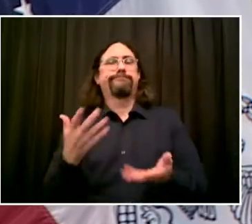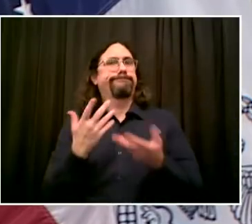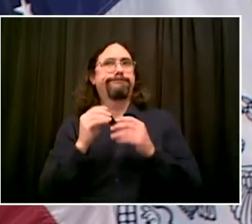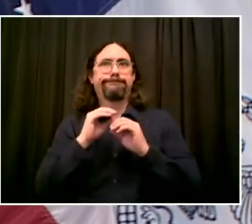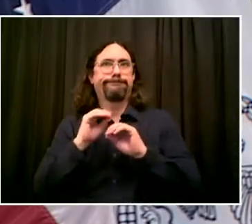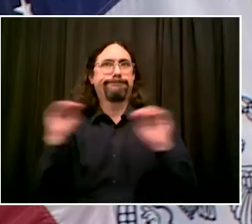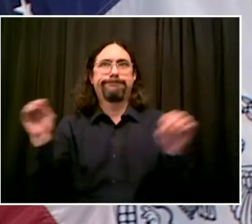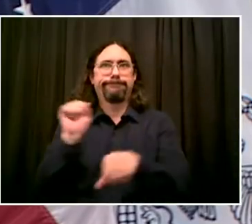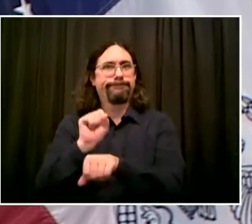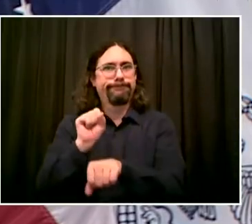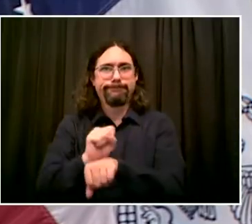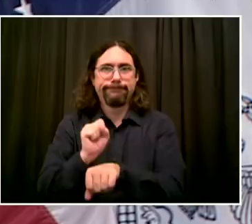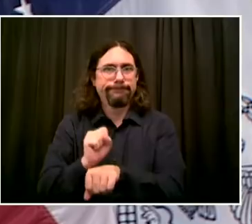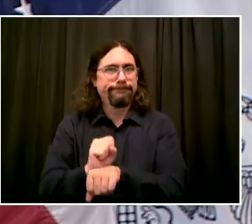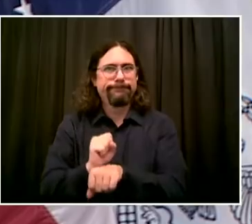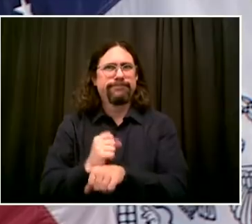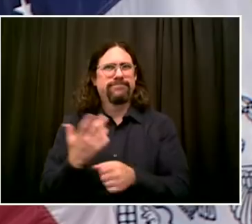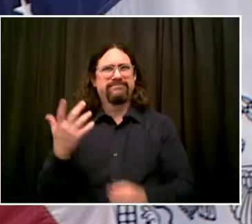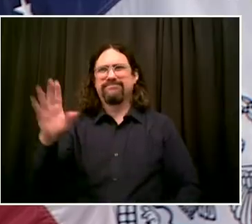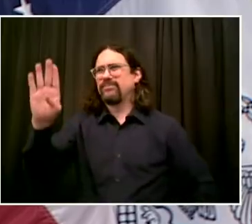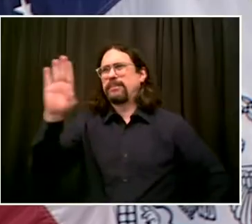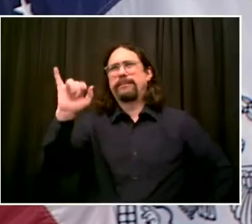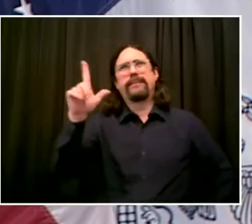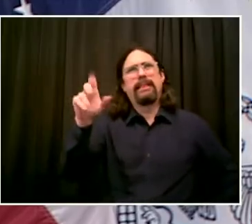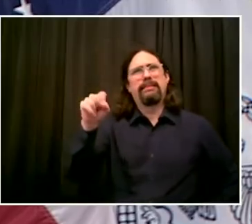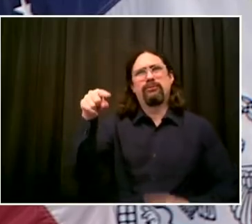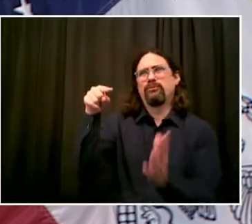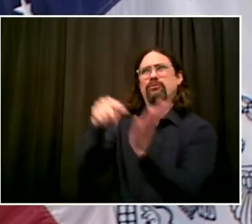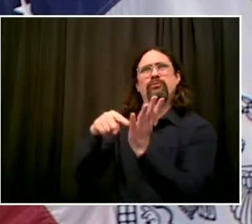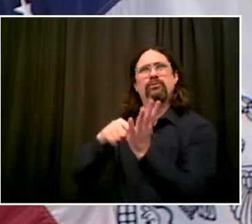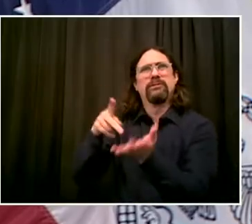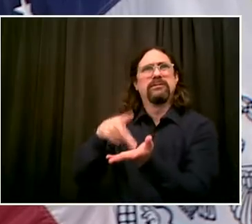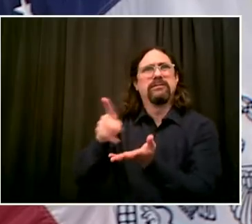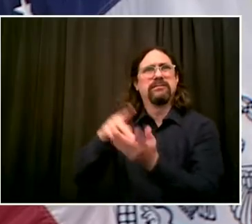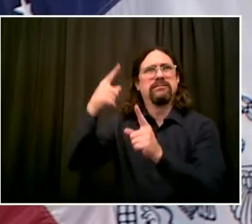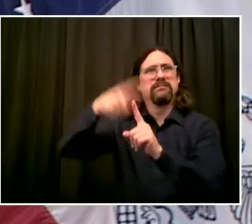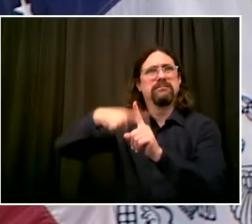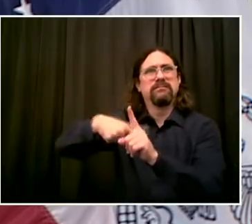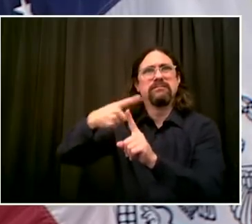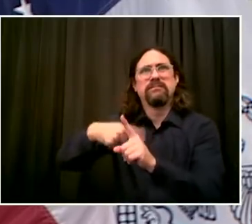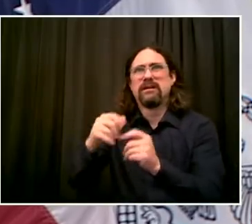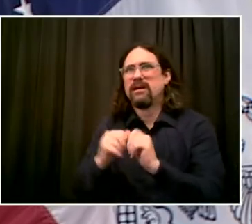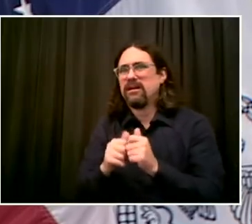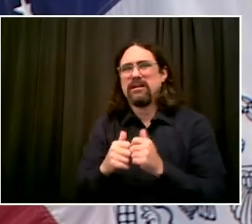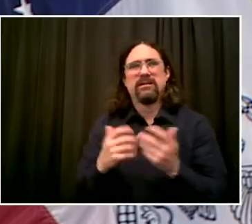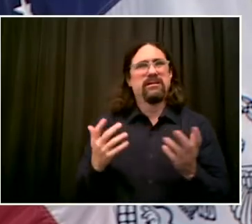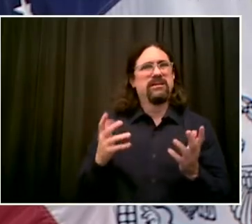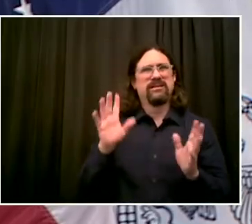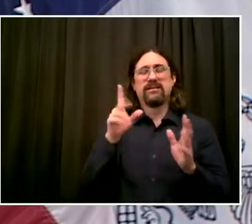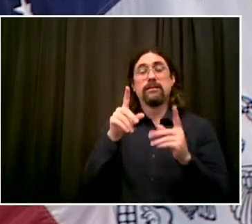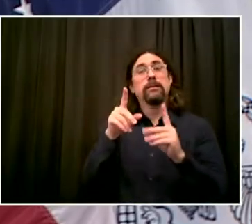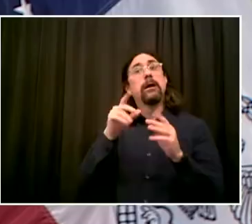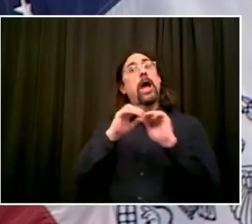CHILDREN, OR GOD FORBID THEY HAVE LOST THEIR LIVELIHOOD AND ARE STILL TRYING TO DO THE BEST THEY CAN, WORRIED TO DEATH ABOUT HOW THEY WILL PAY THE